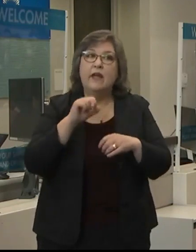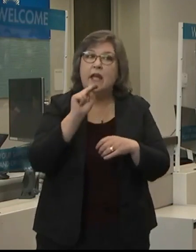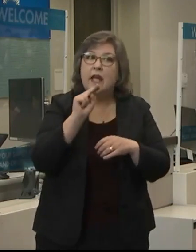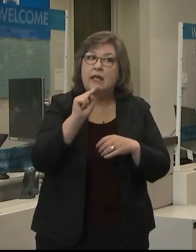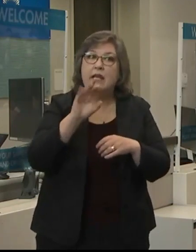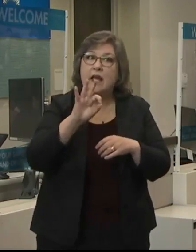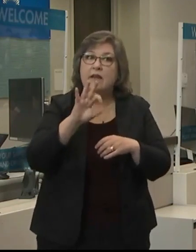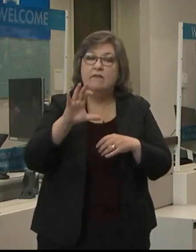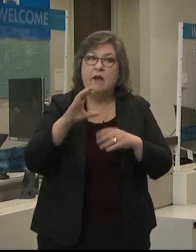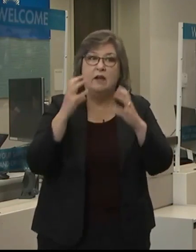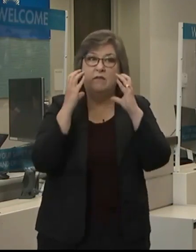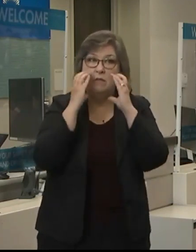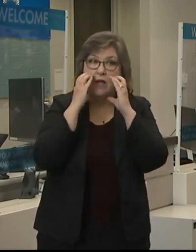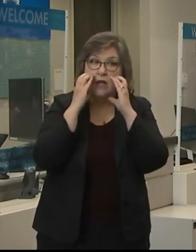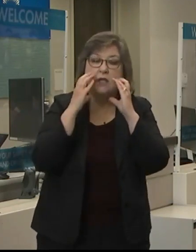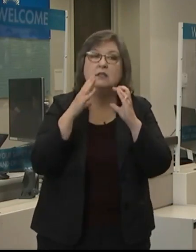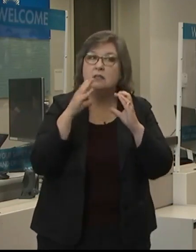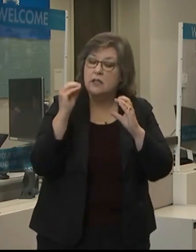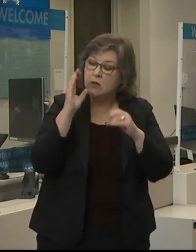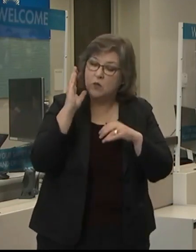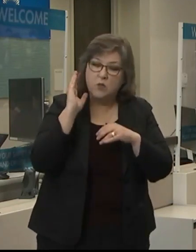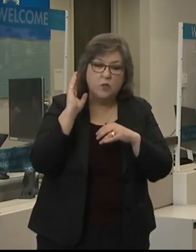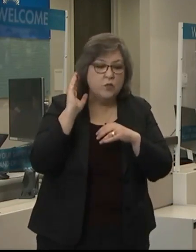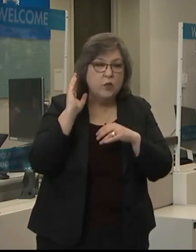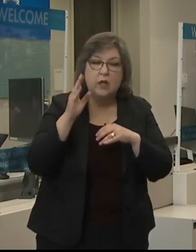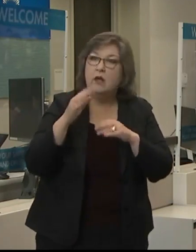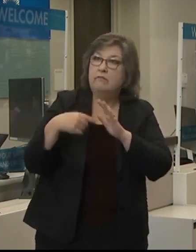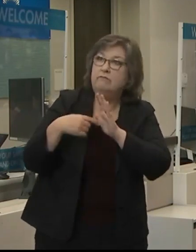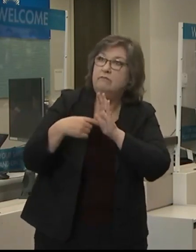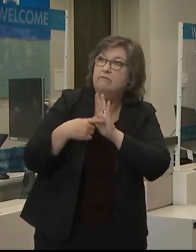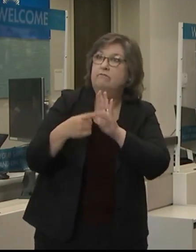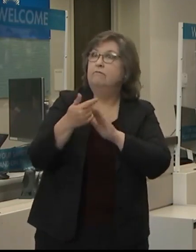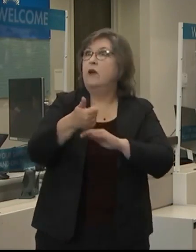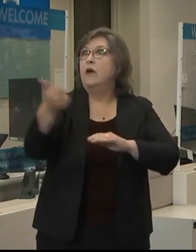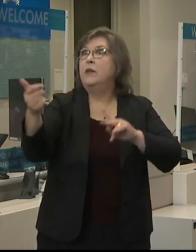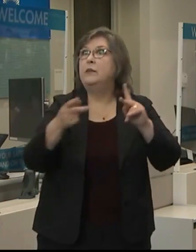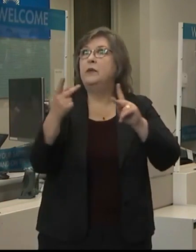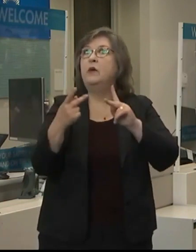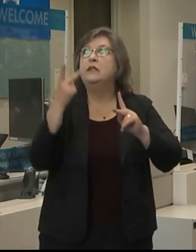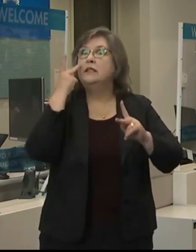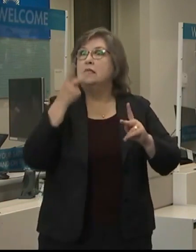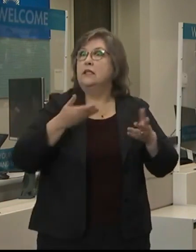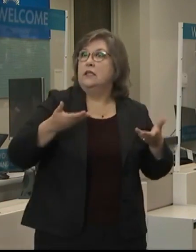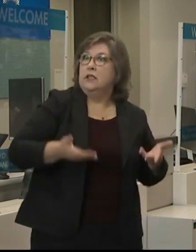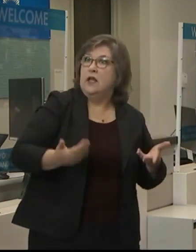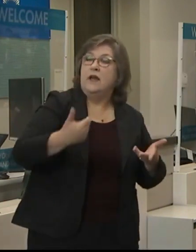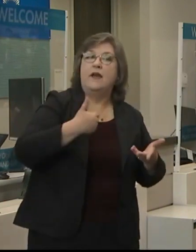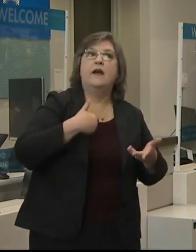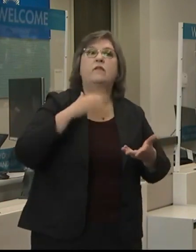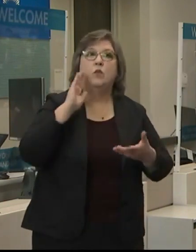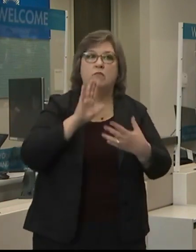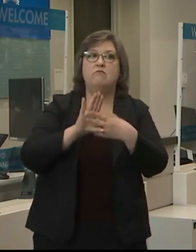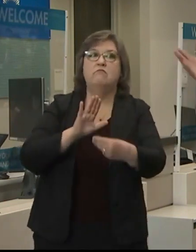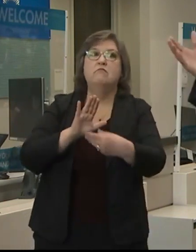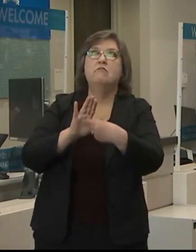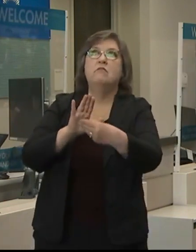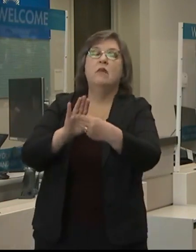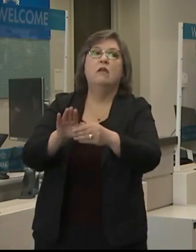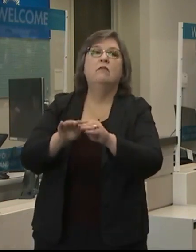lead to others to replicate this example in the private sector. You're seeing that in private businesses and enterprises from Bay area businesses,